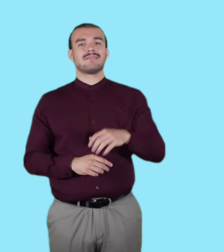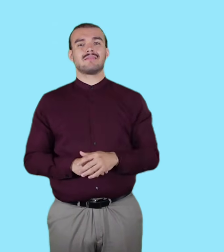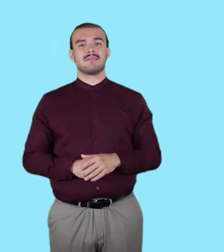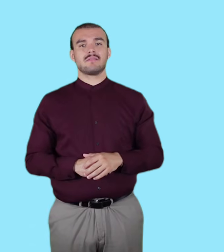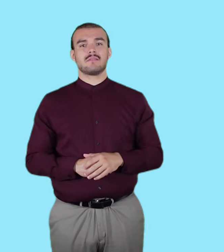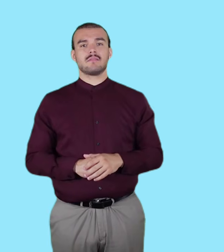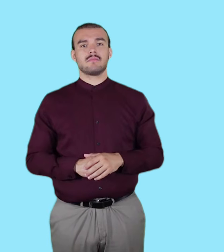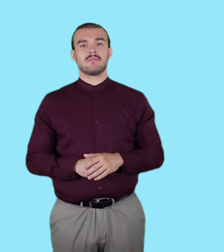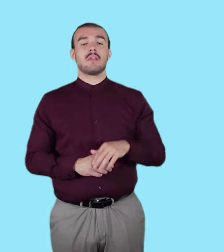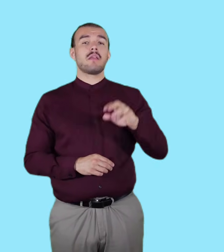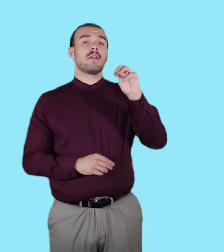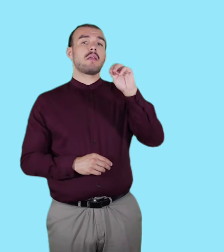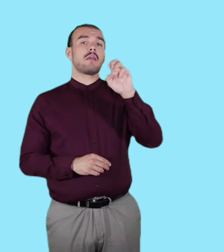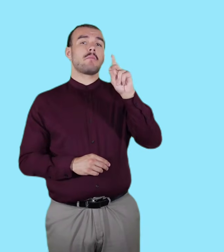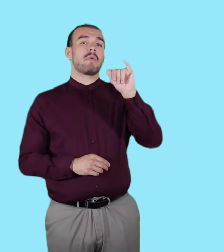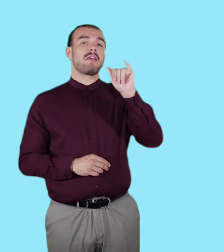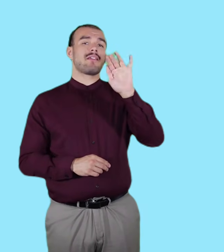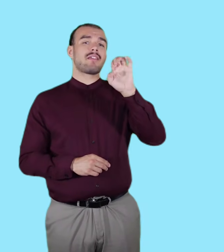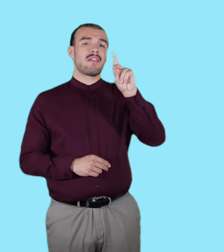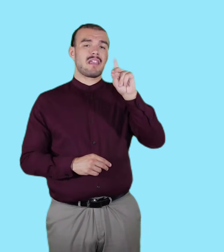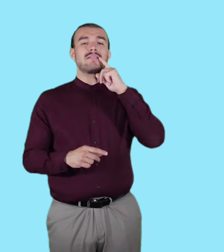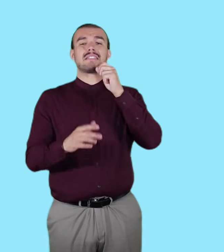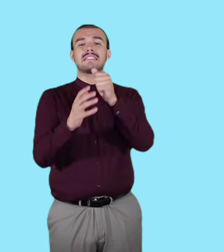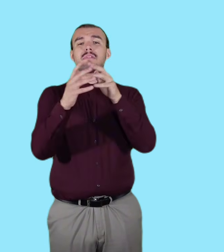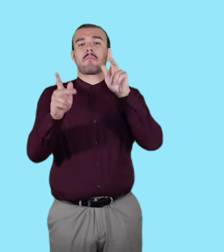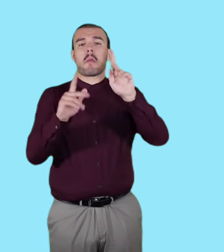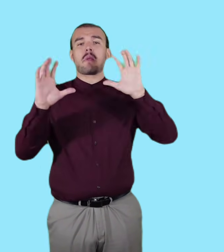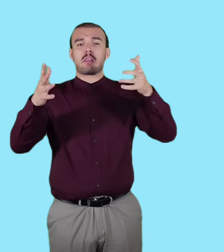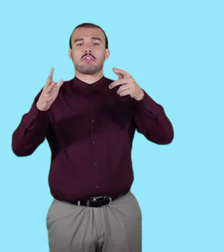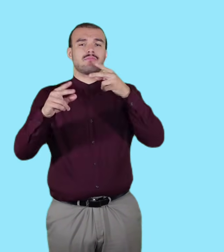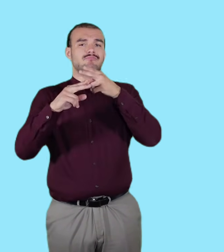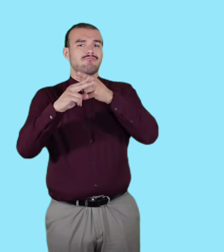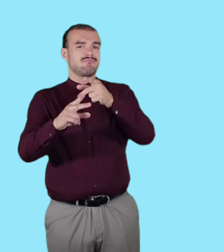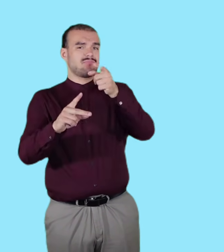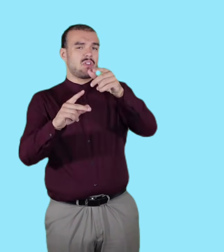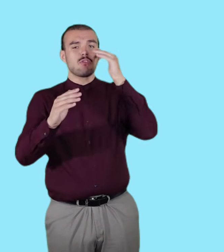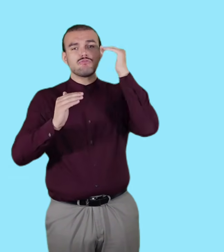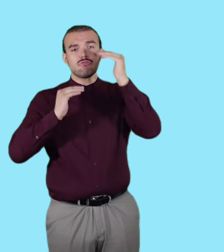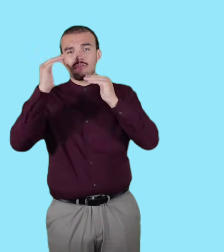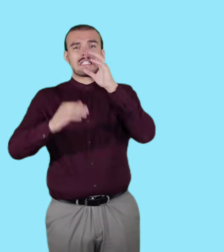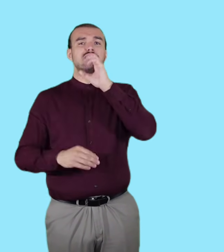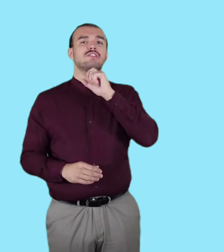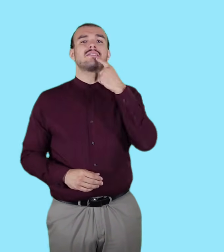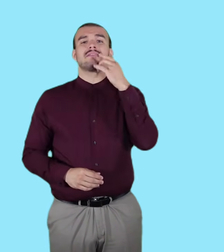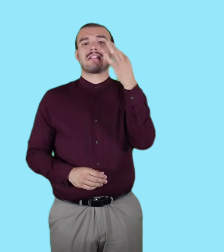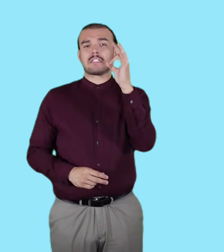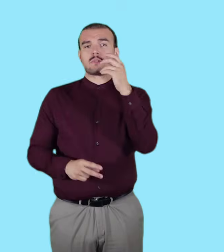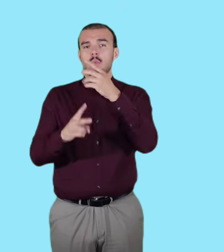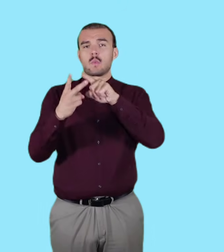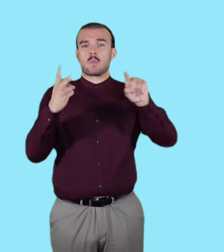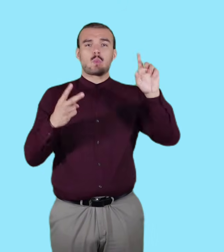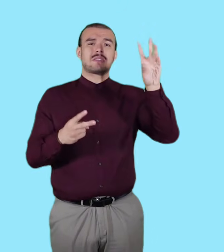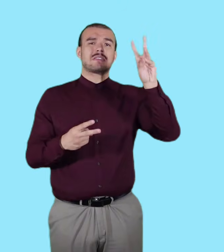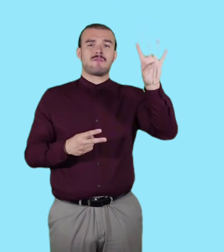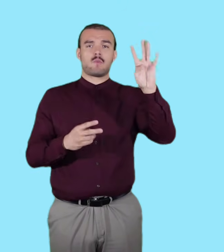Medicaid expansion population refers to adults aged 19 through 64